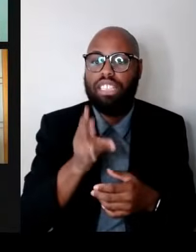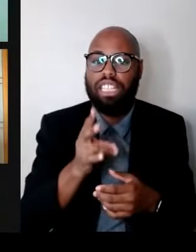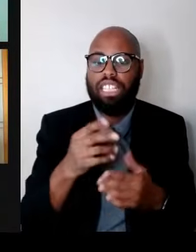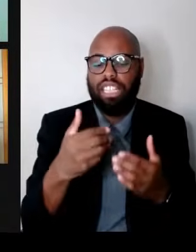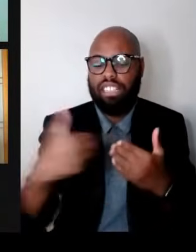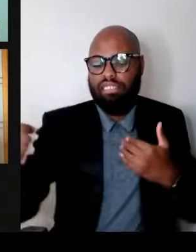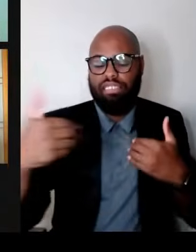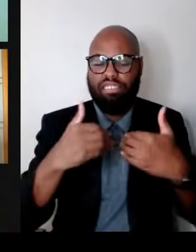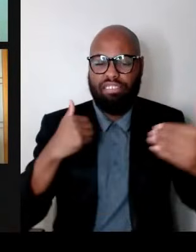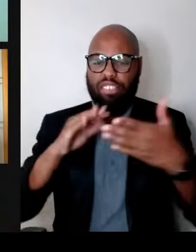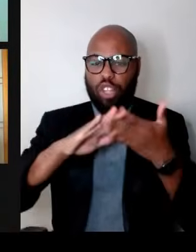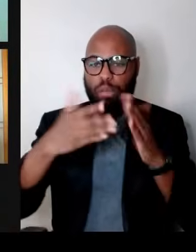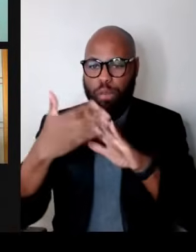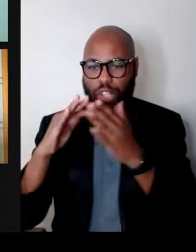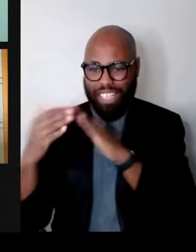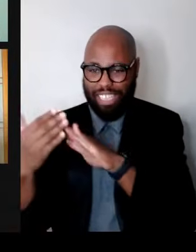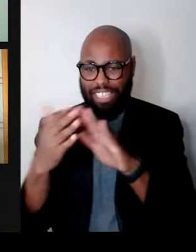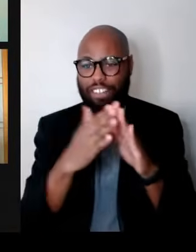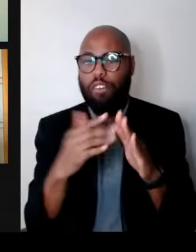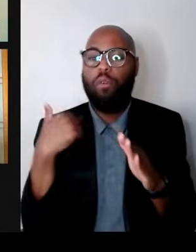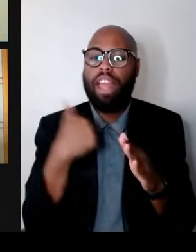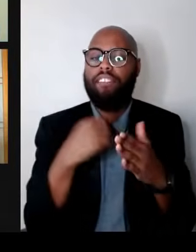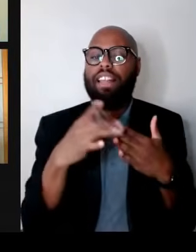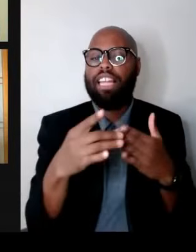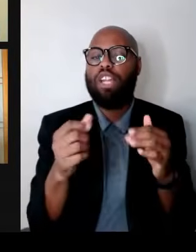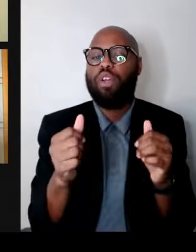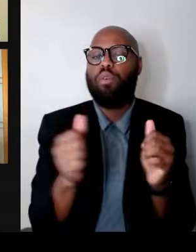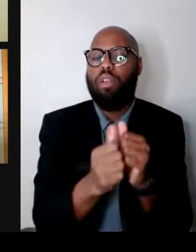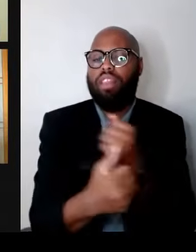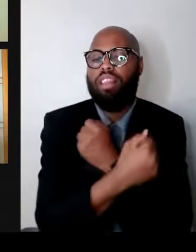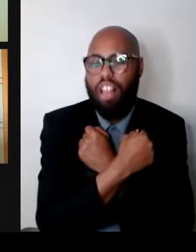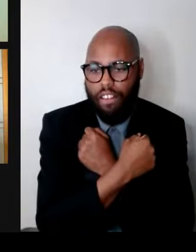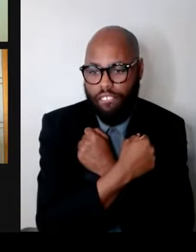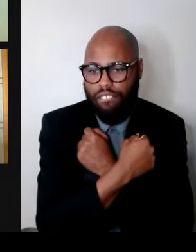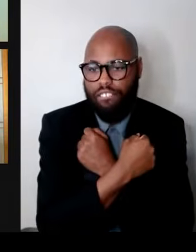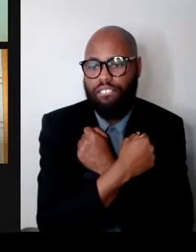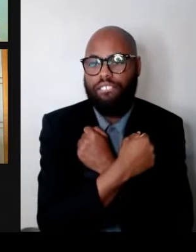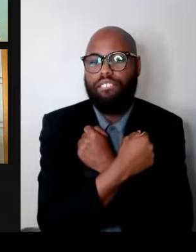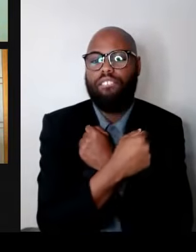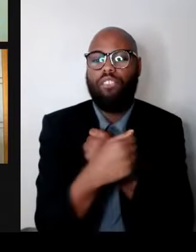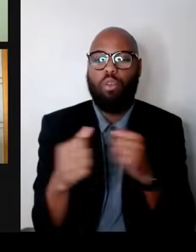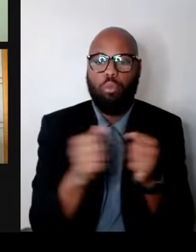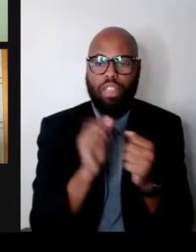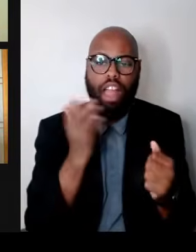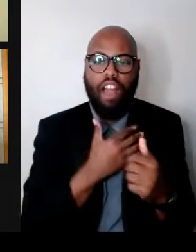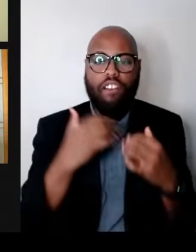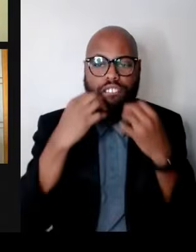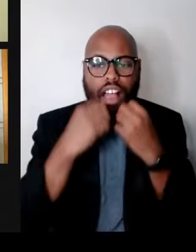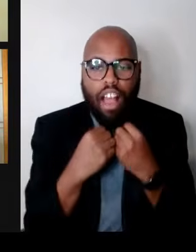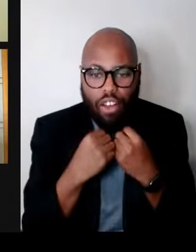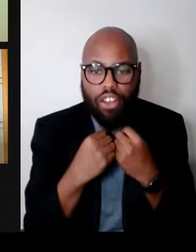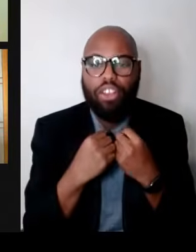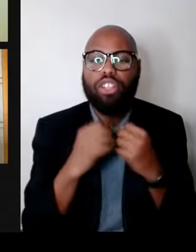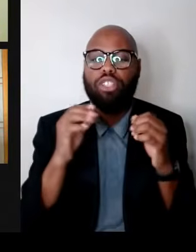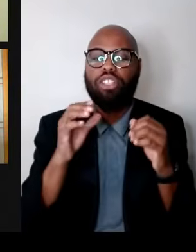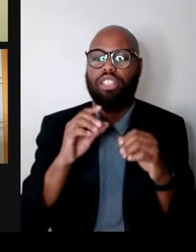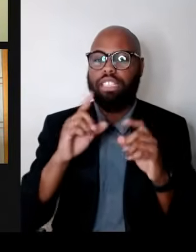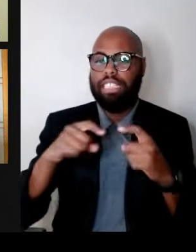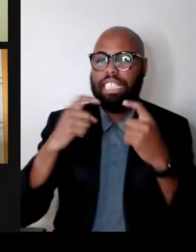We have to lead with love. We have to lead with our values to give people the possibility of regaining their balance